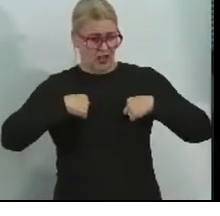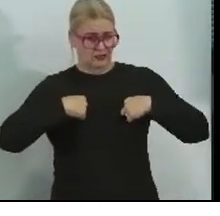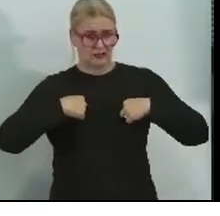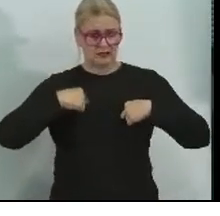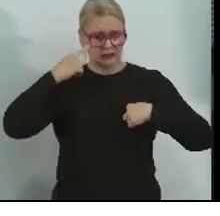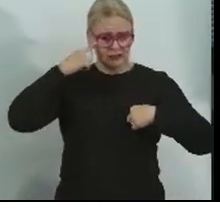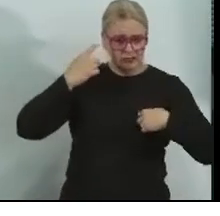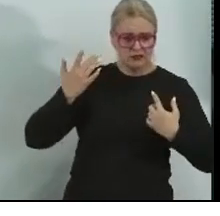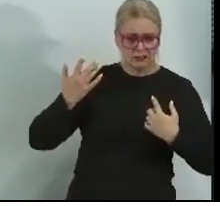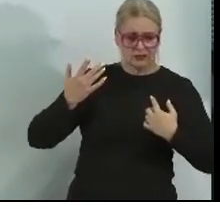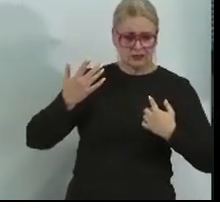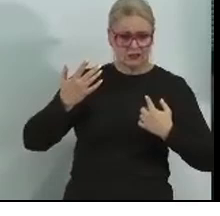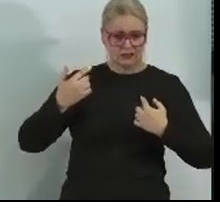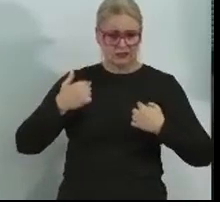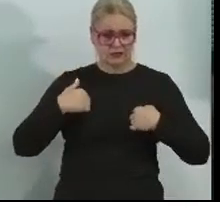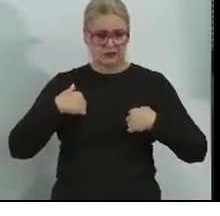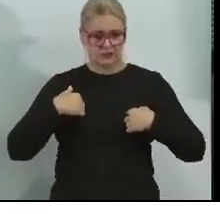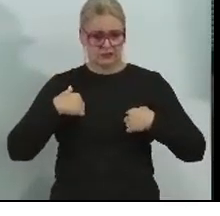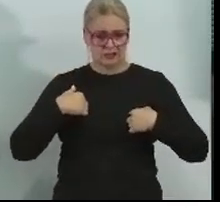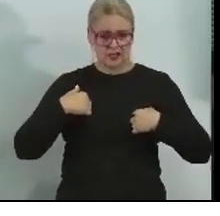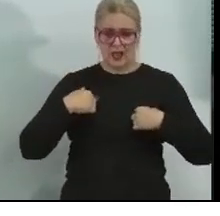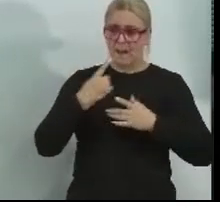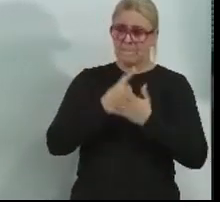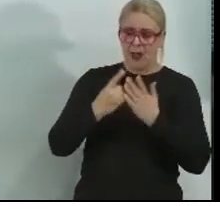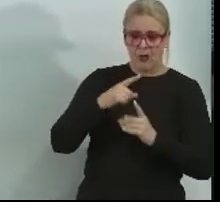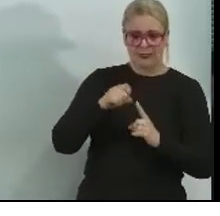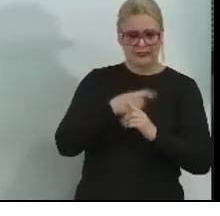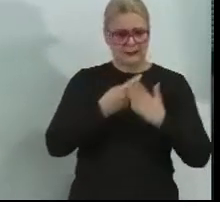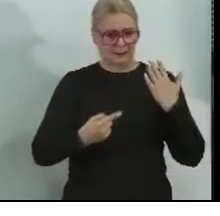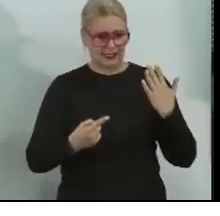Maybe not. And I think to a very small extent, this campaign